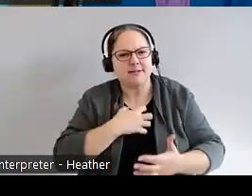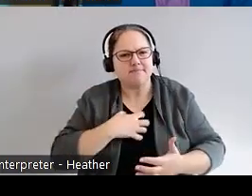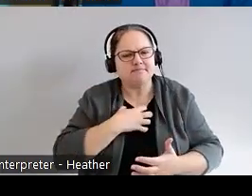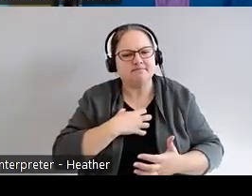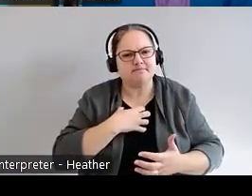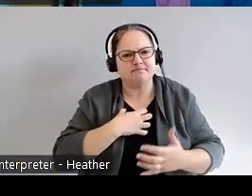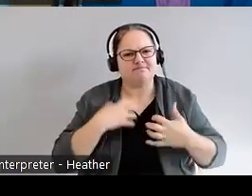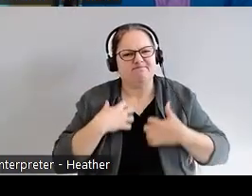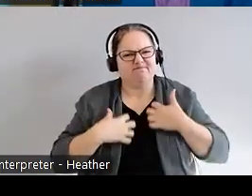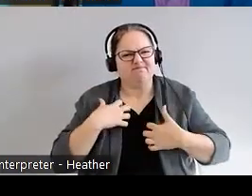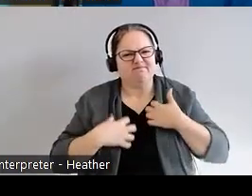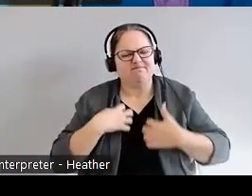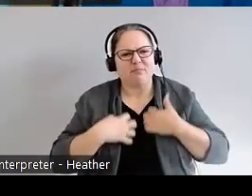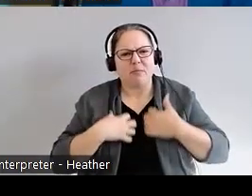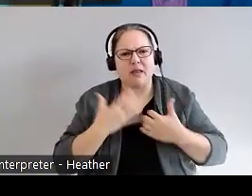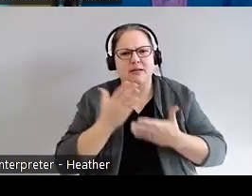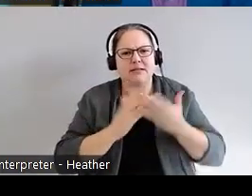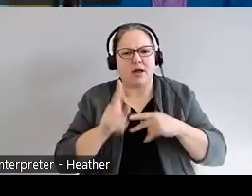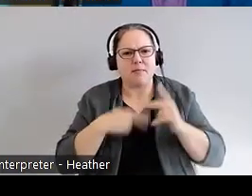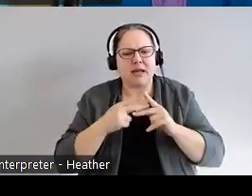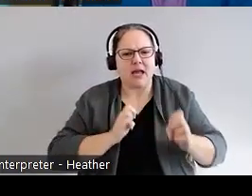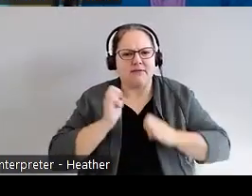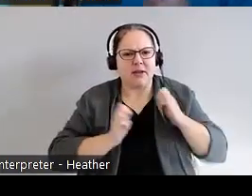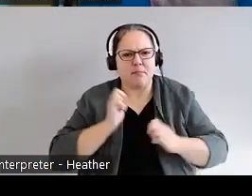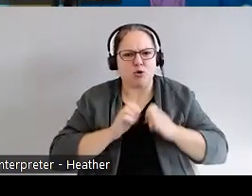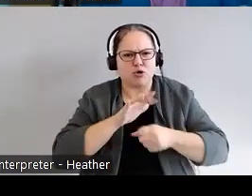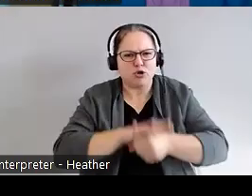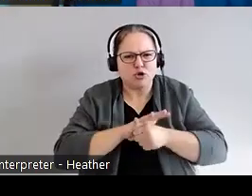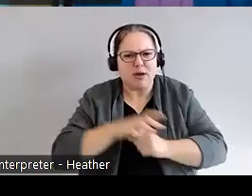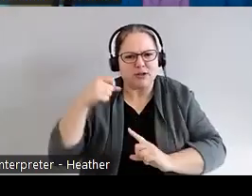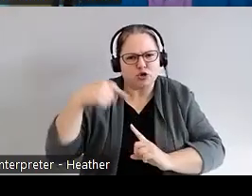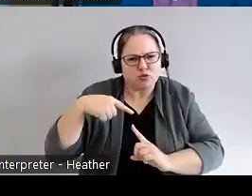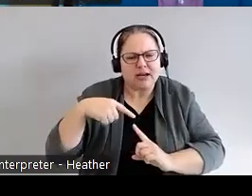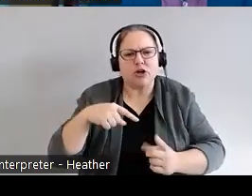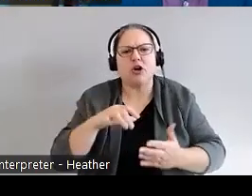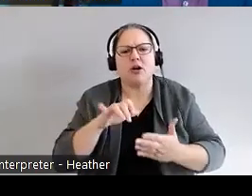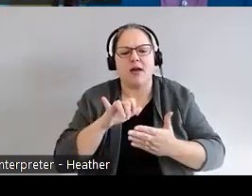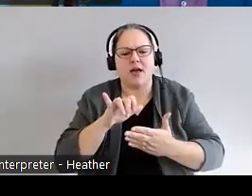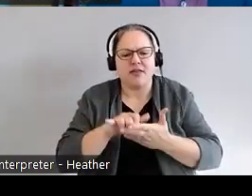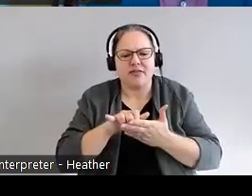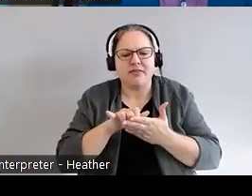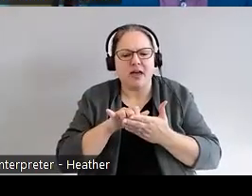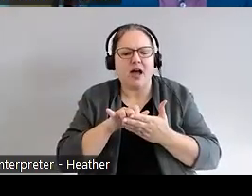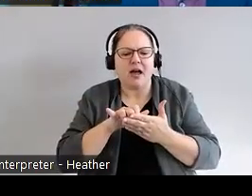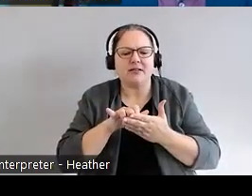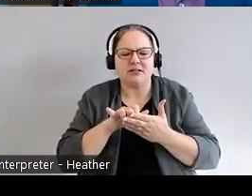um uh triggered emotional distress uh that decreases their capacity to regulate their